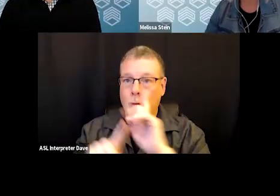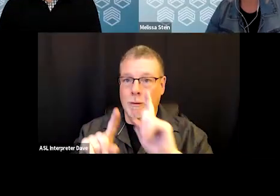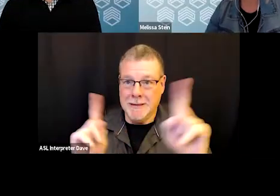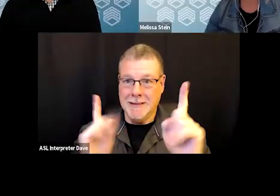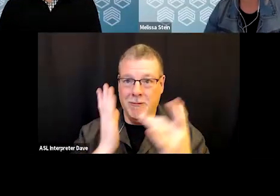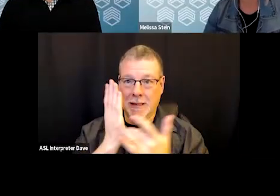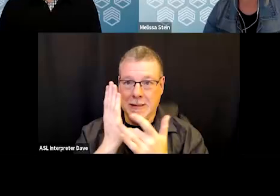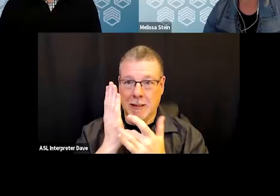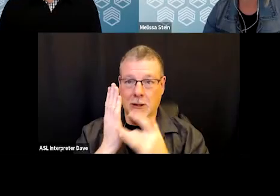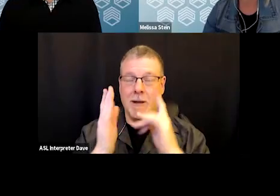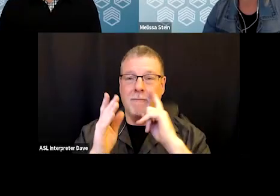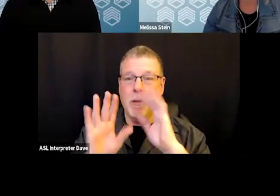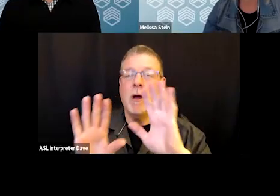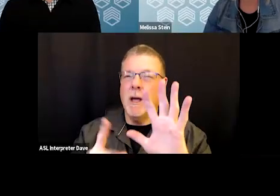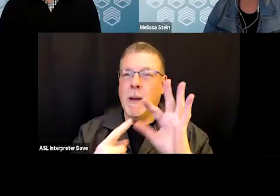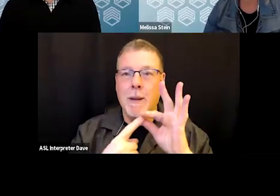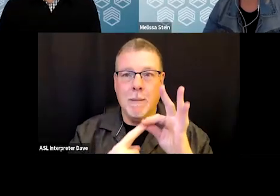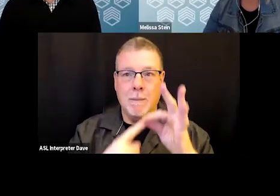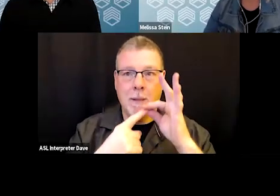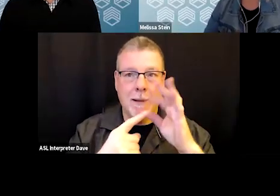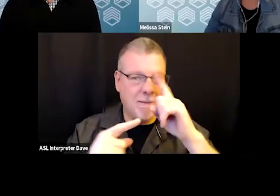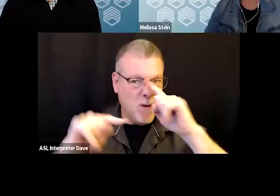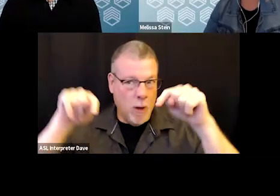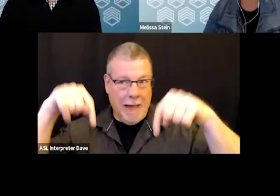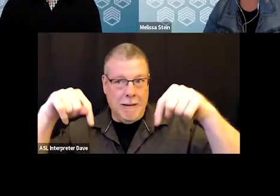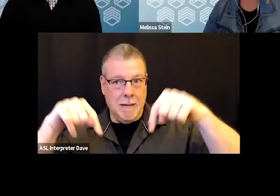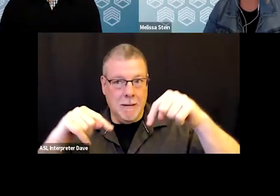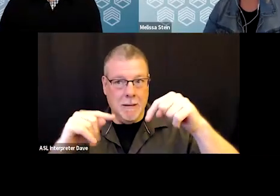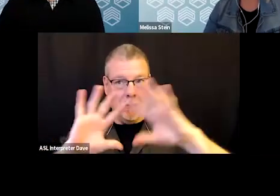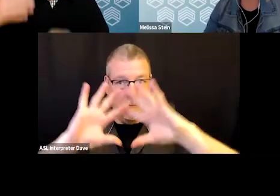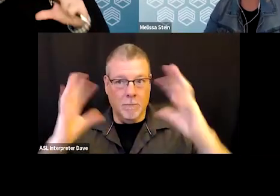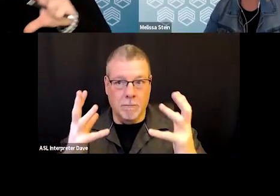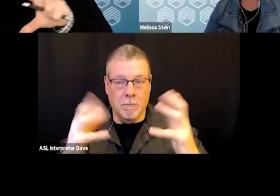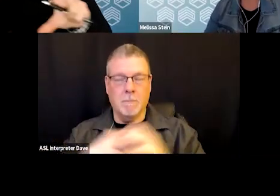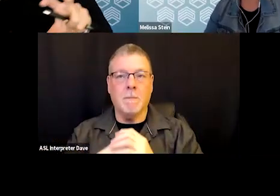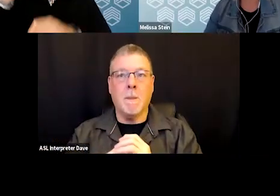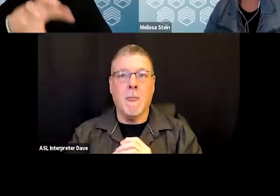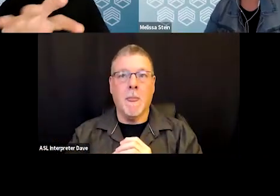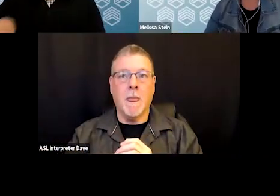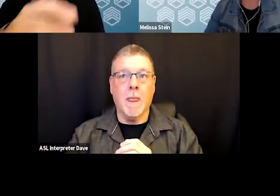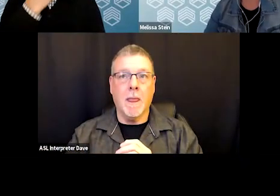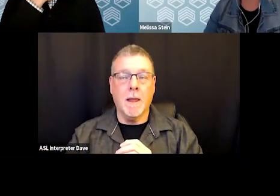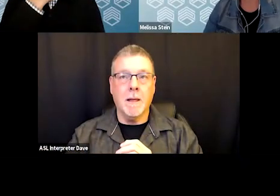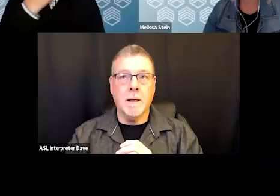for different, particularly for this population. So, there, in one of the slides,